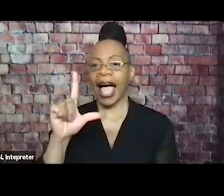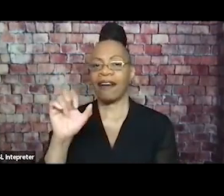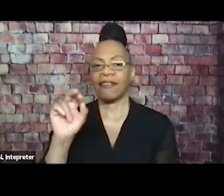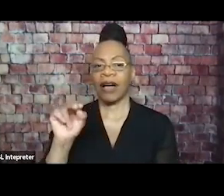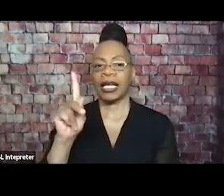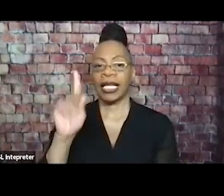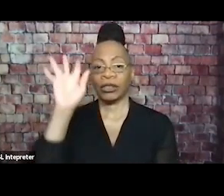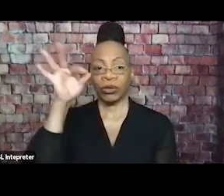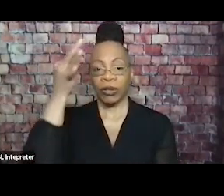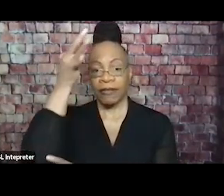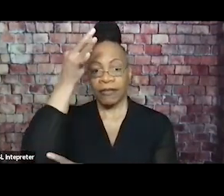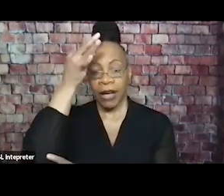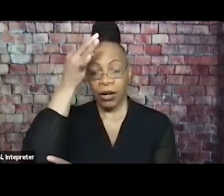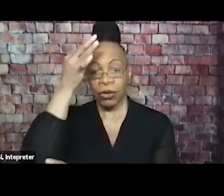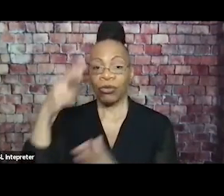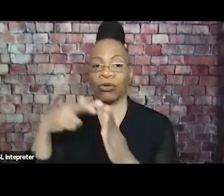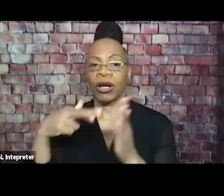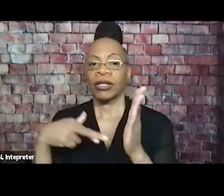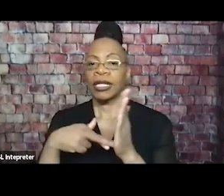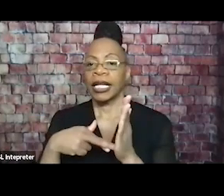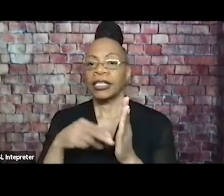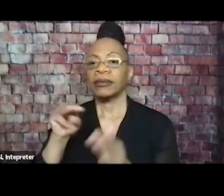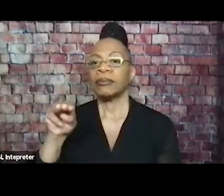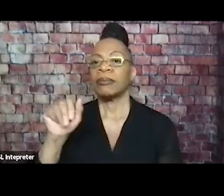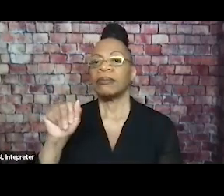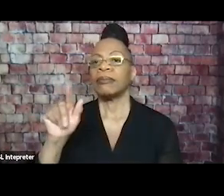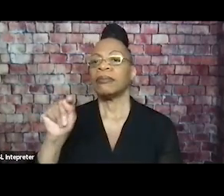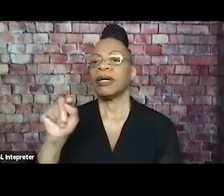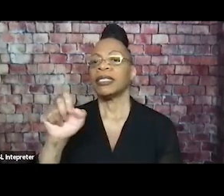on materiality and substance use